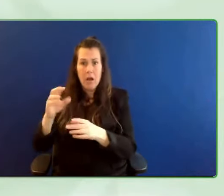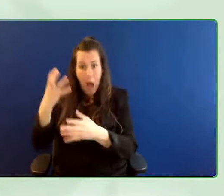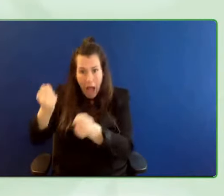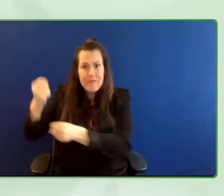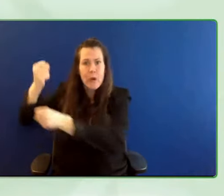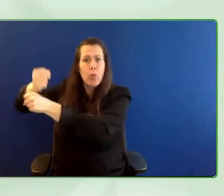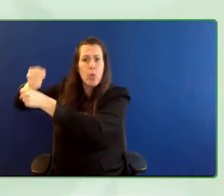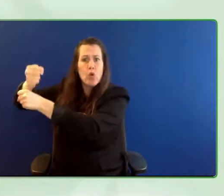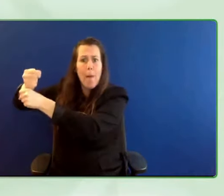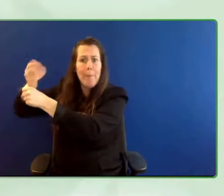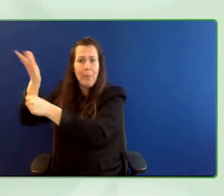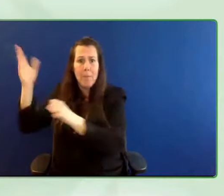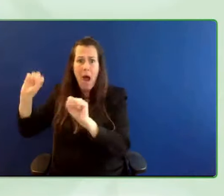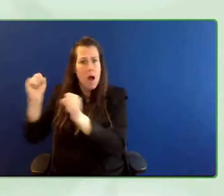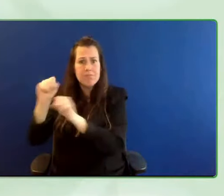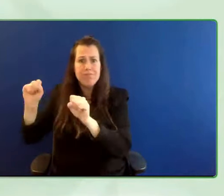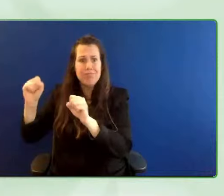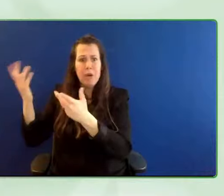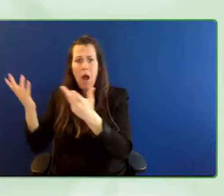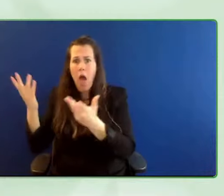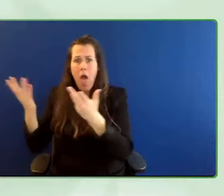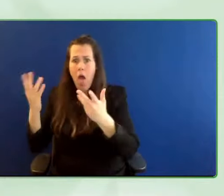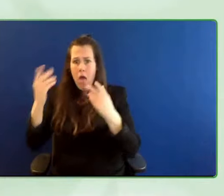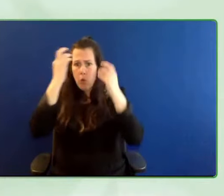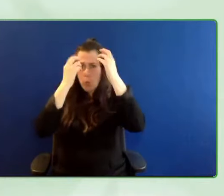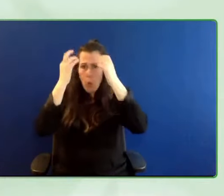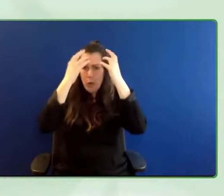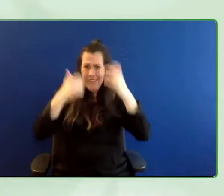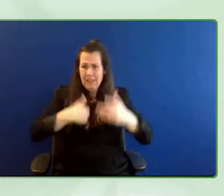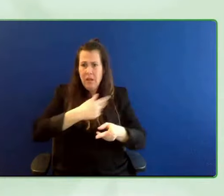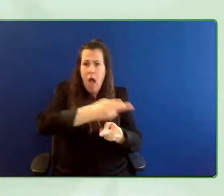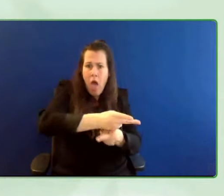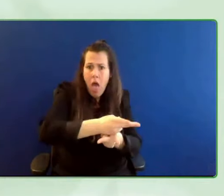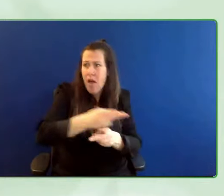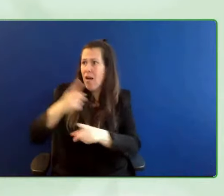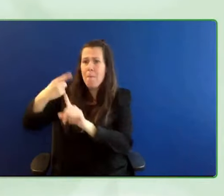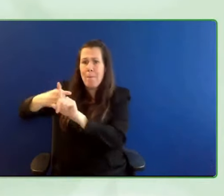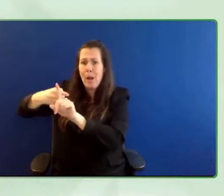I am really, really proud of what we have been able to do at our company to help our employees.